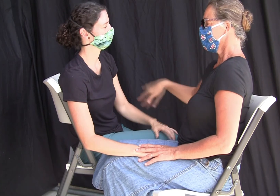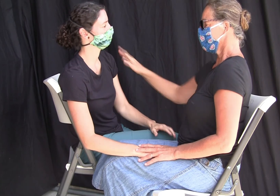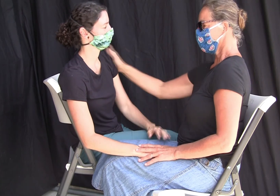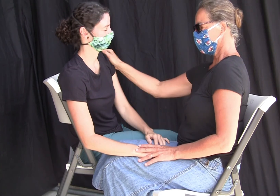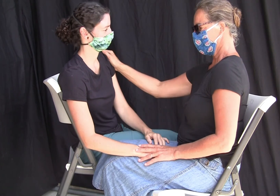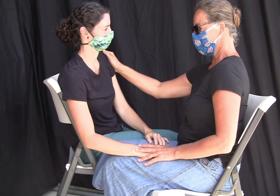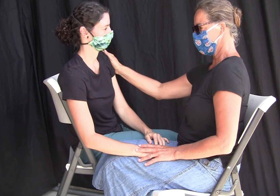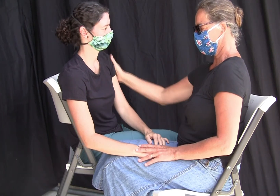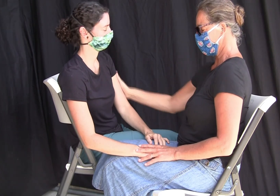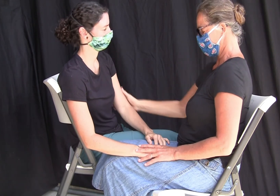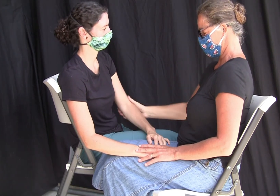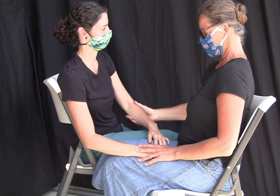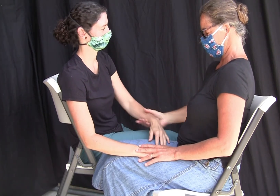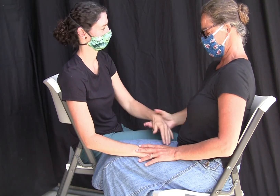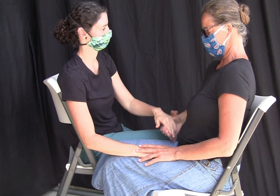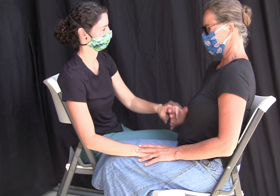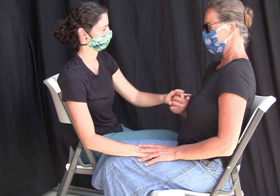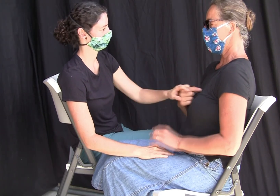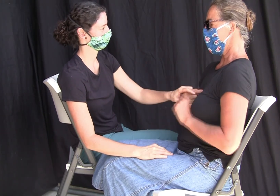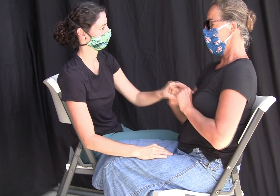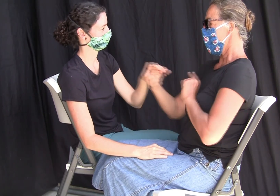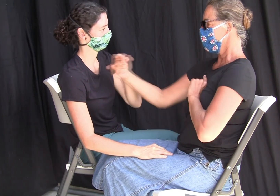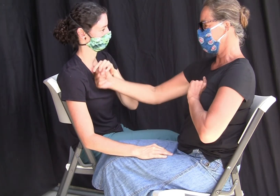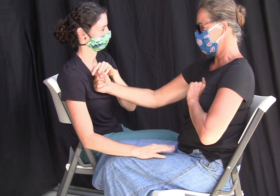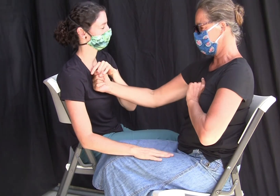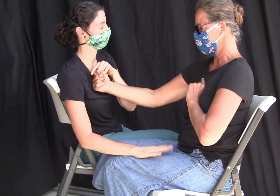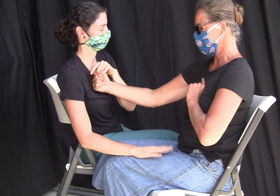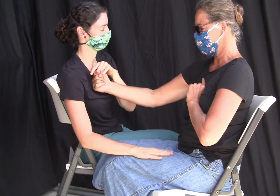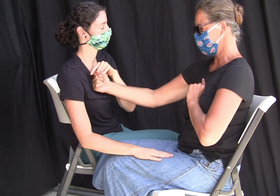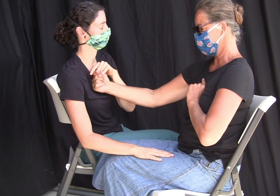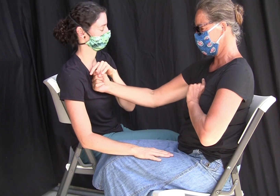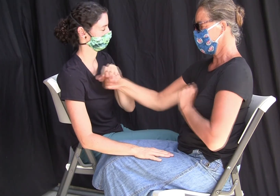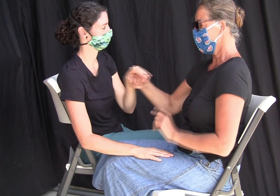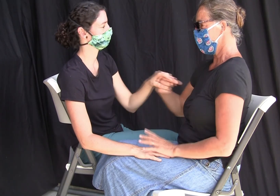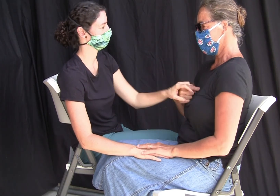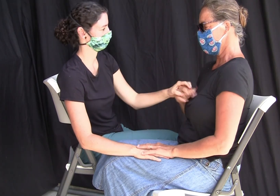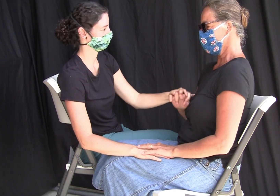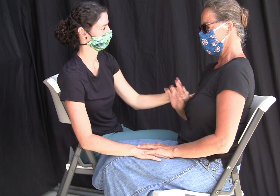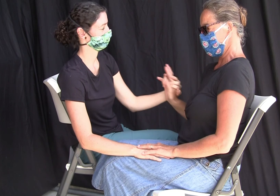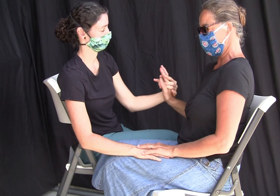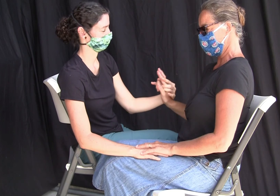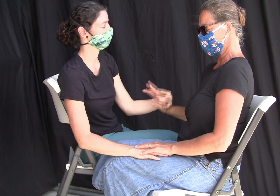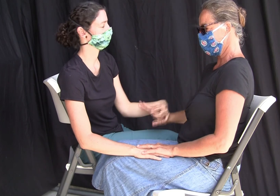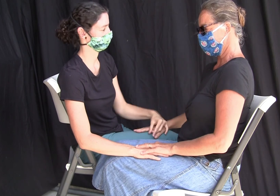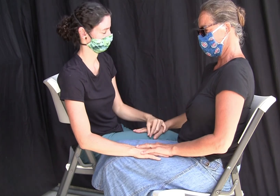you can see that the right- and left-handed configurations mirror each other. That is, one is the reverse of the other.